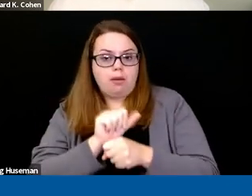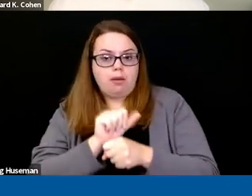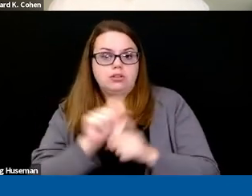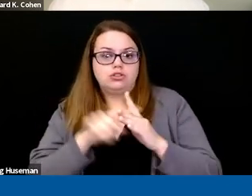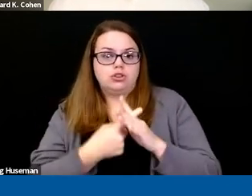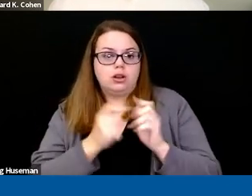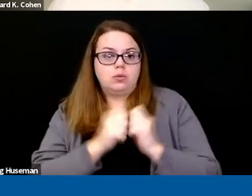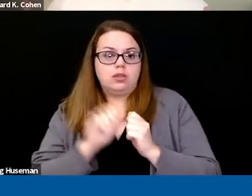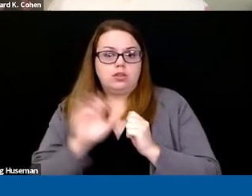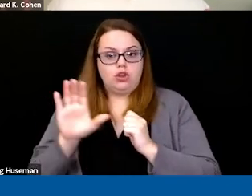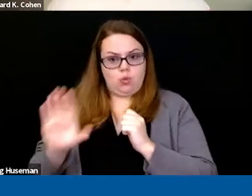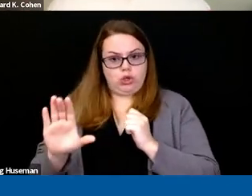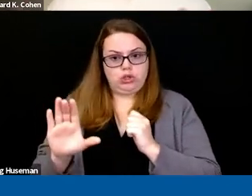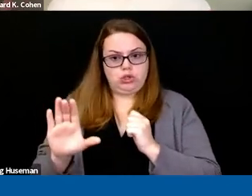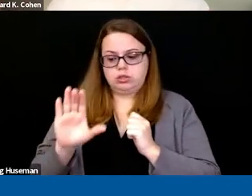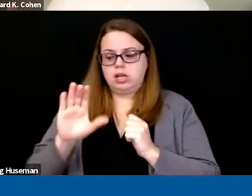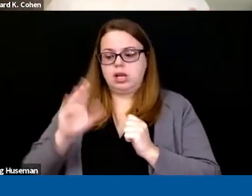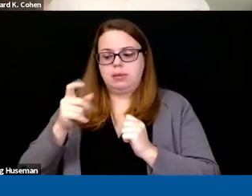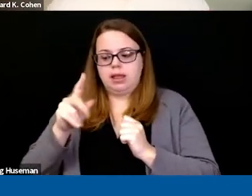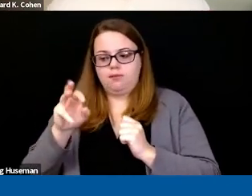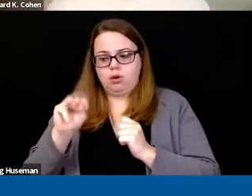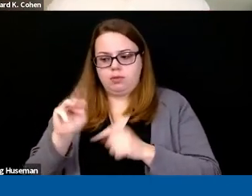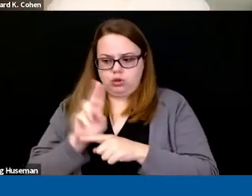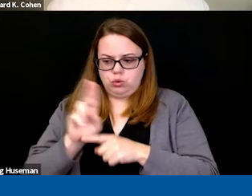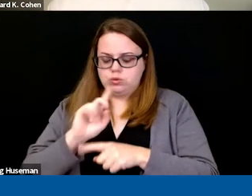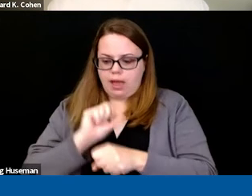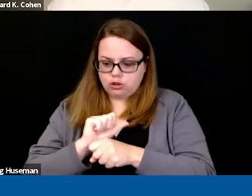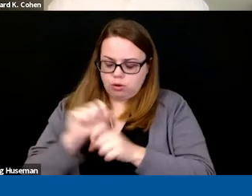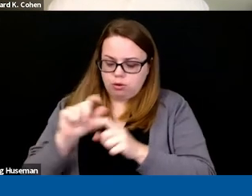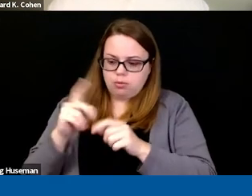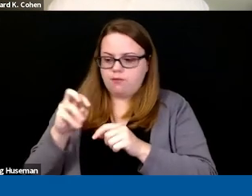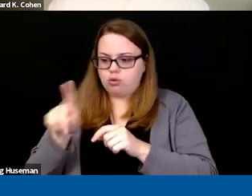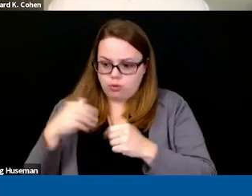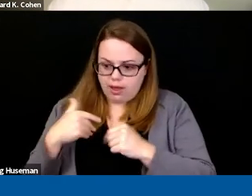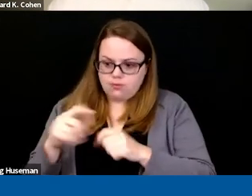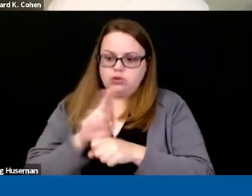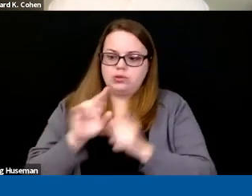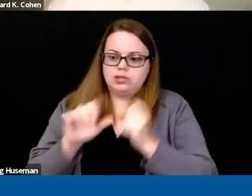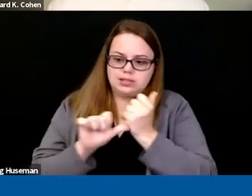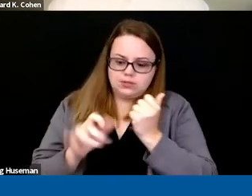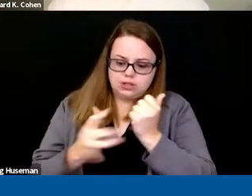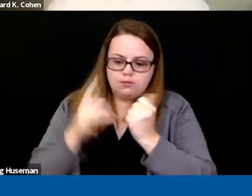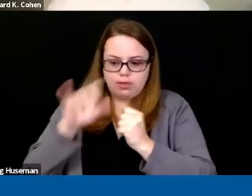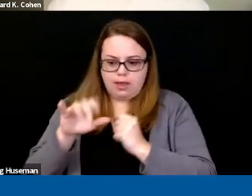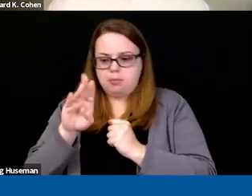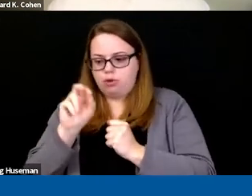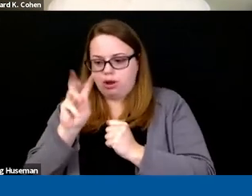and try to use the actual platform and the assistive technology for that browser and platform combination.